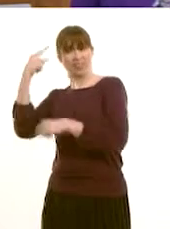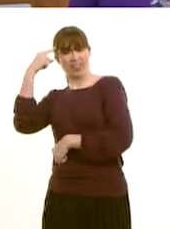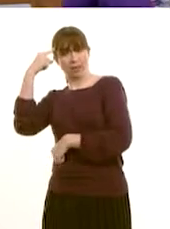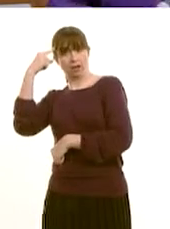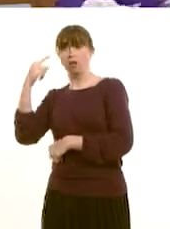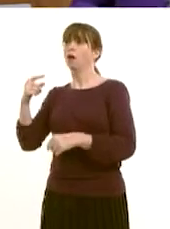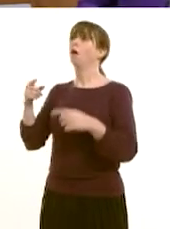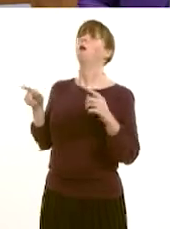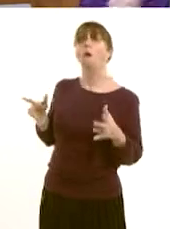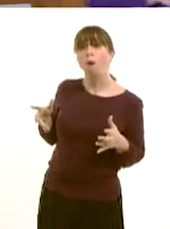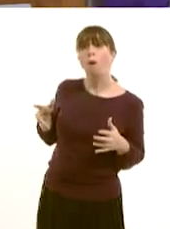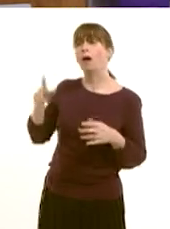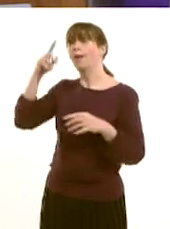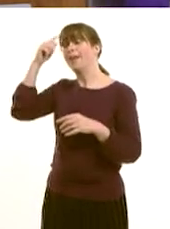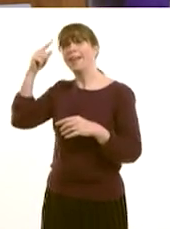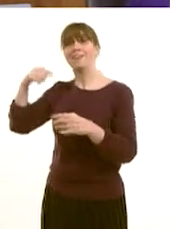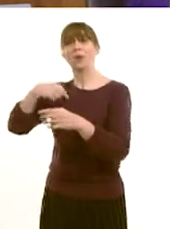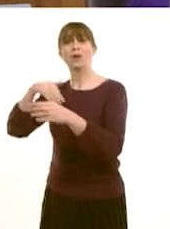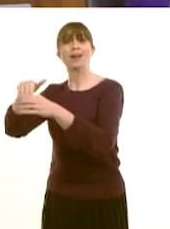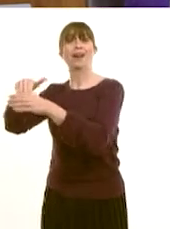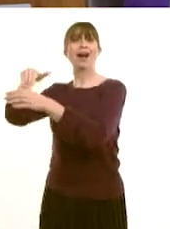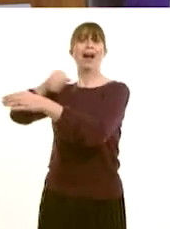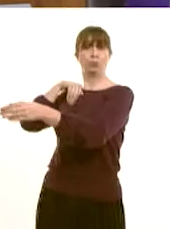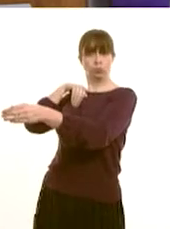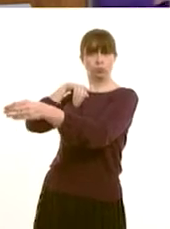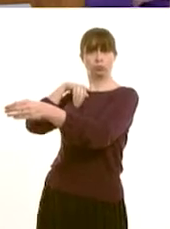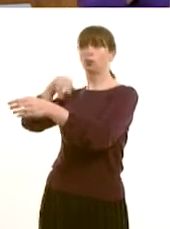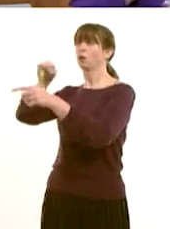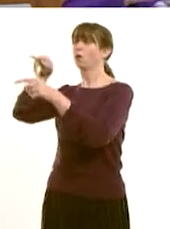deal for the UK is madness, frankly. It just isnít going to happen.